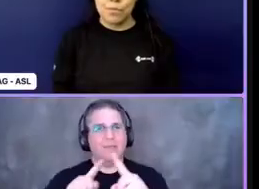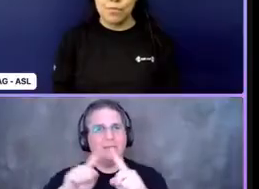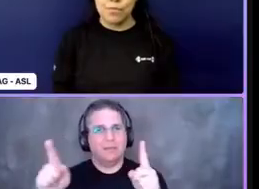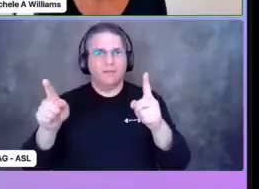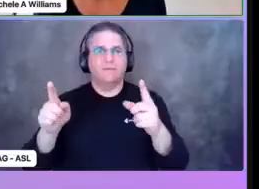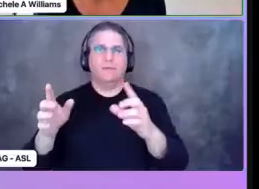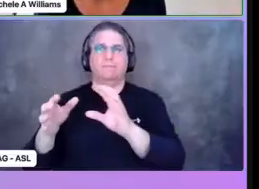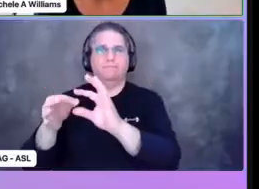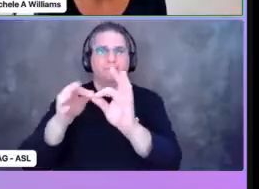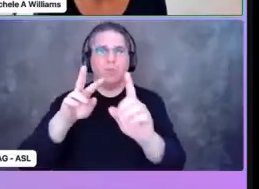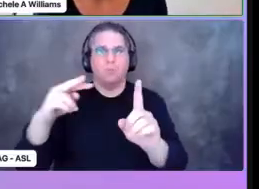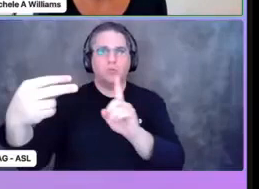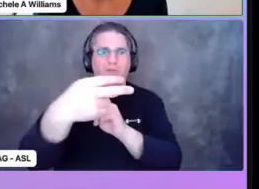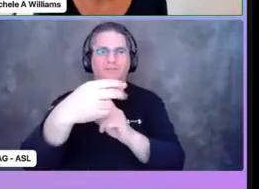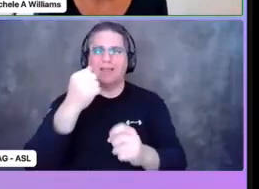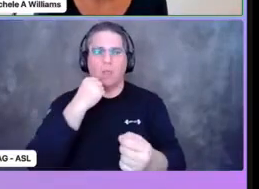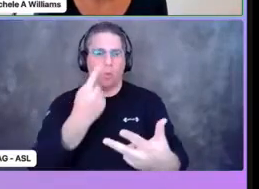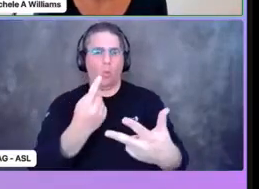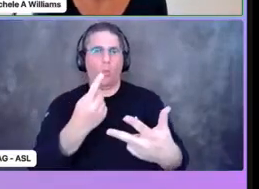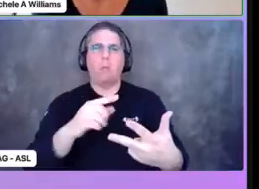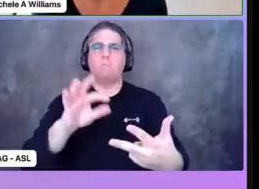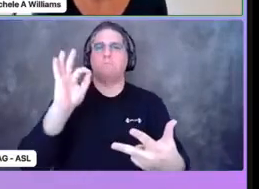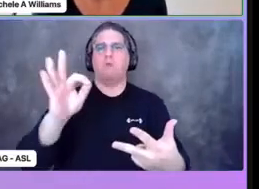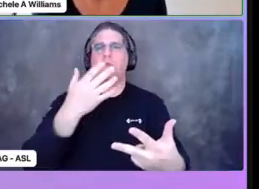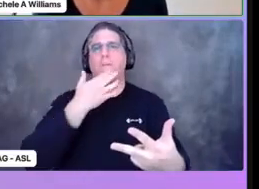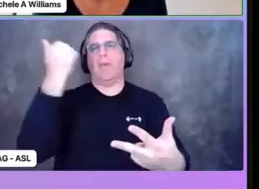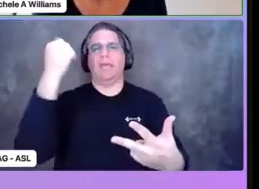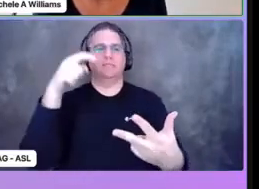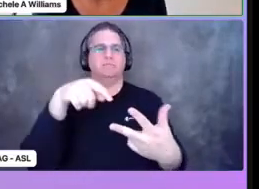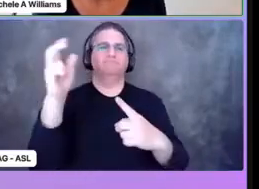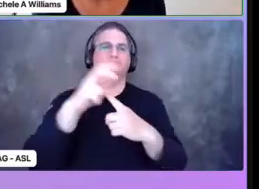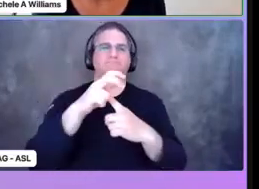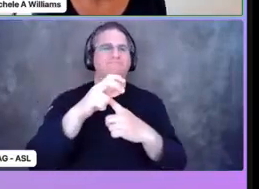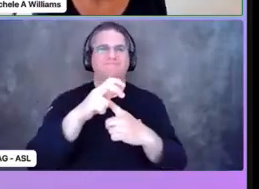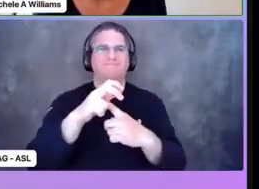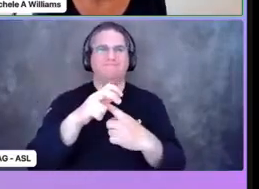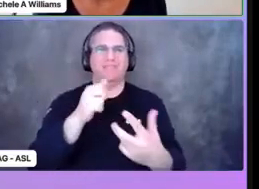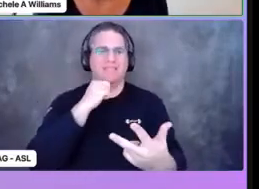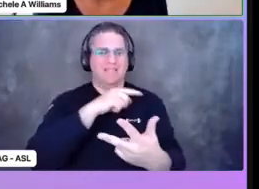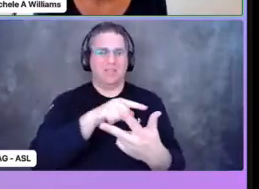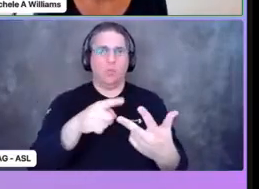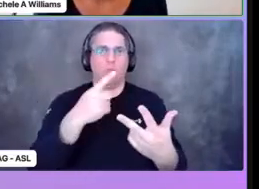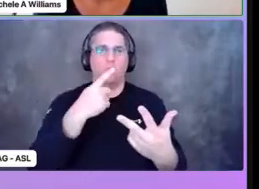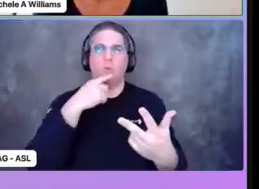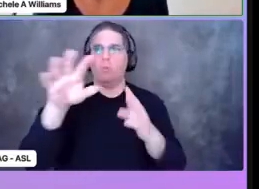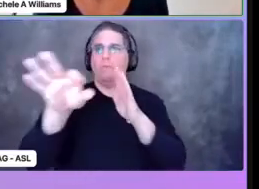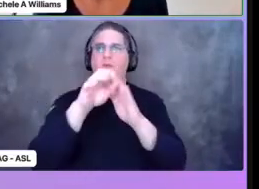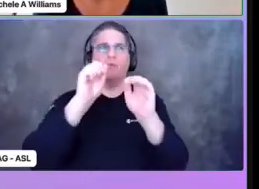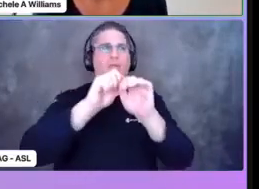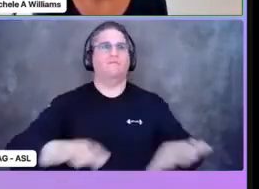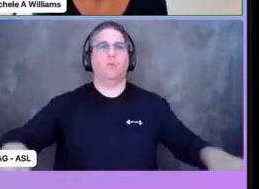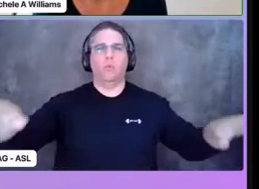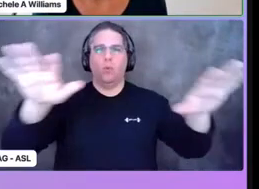could be had about each of these, none of them is perfect, none of them represents one person in